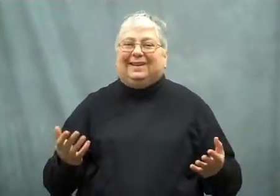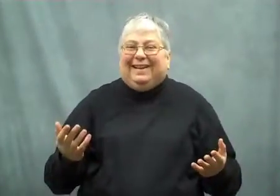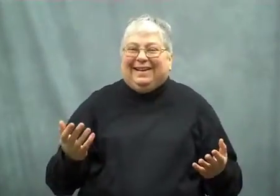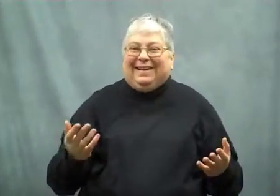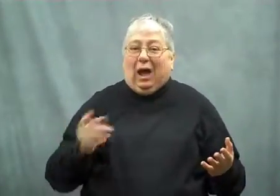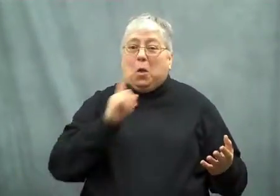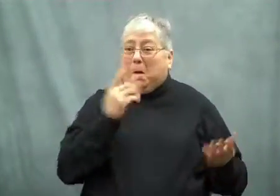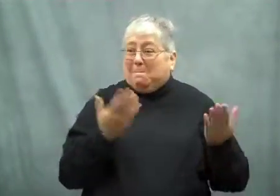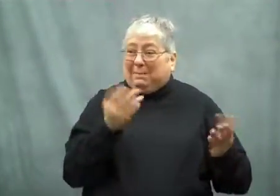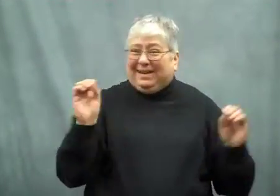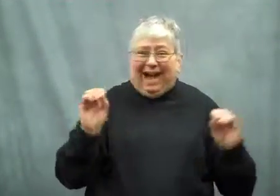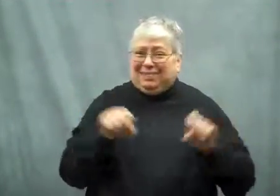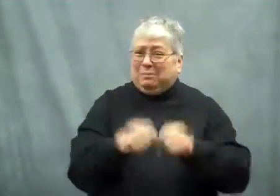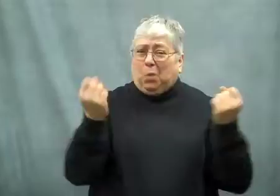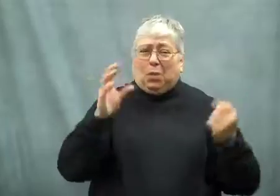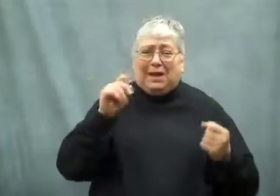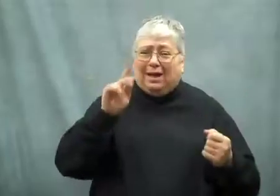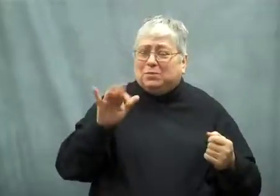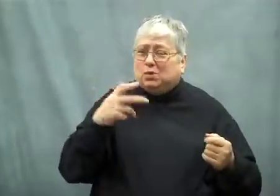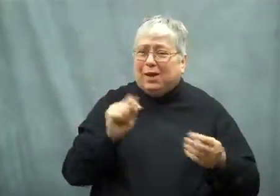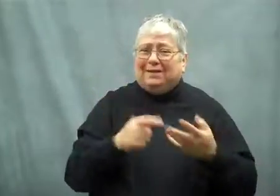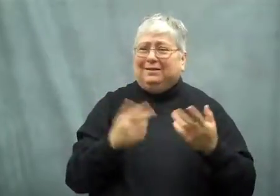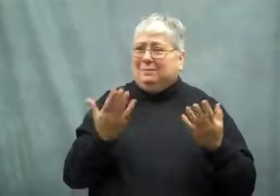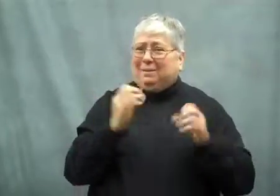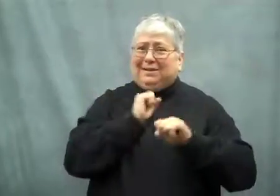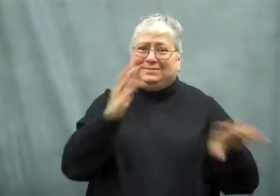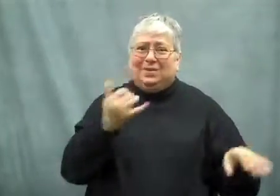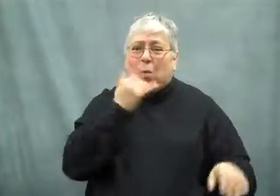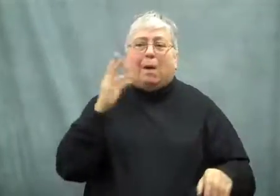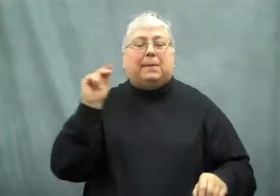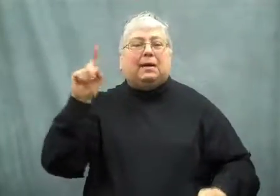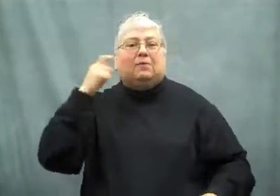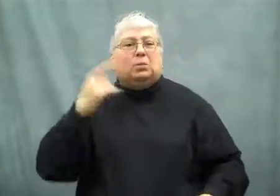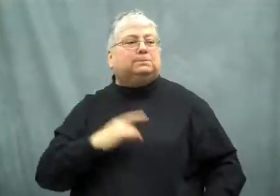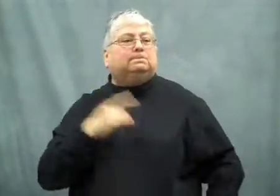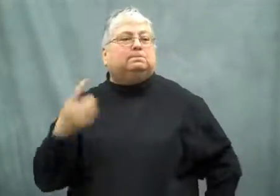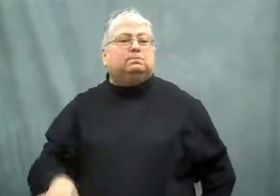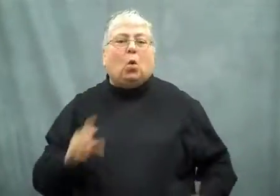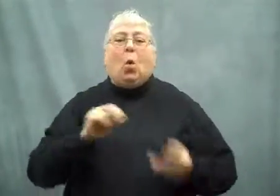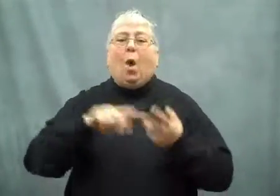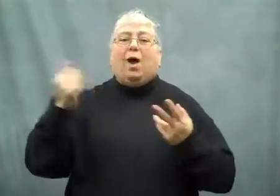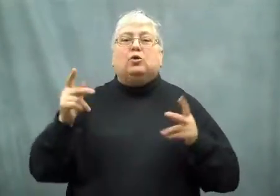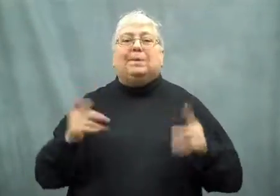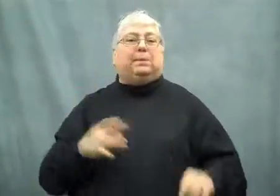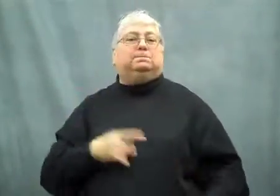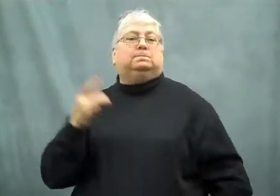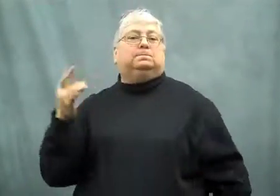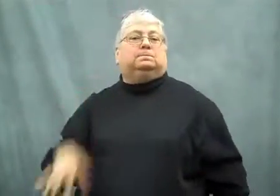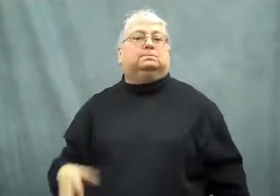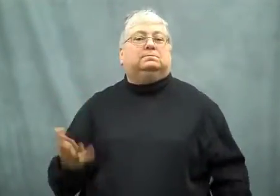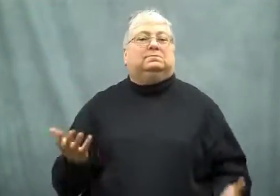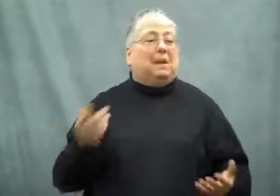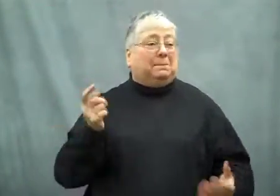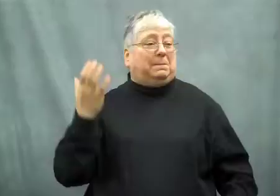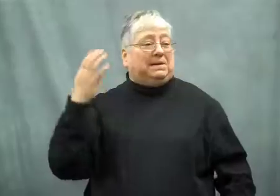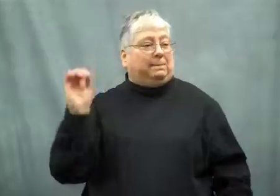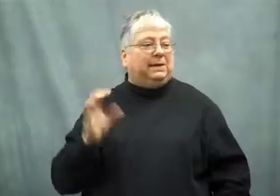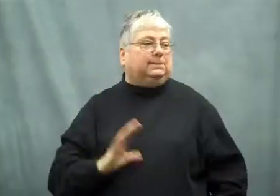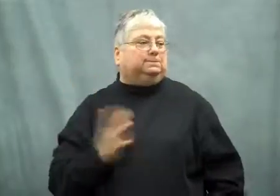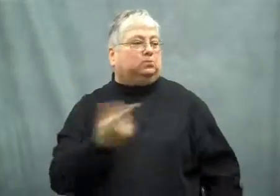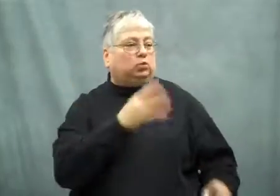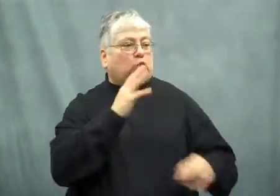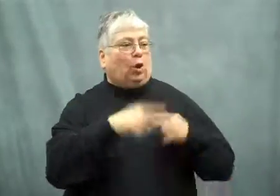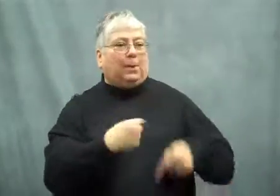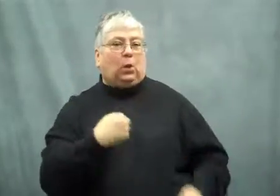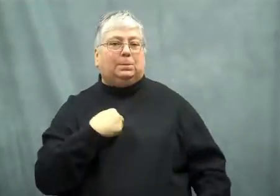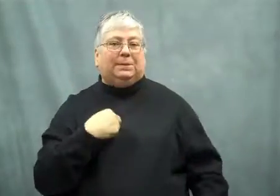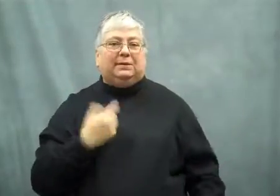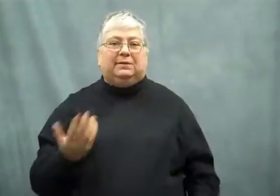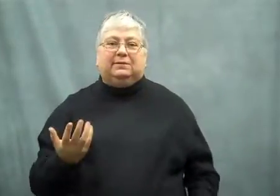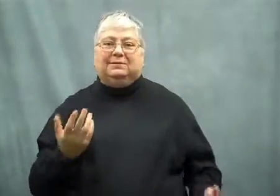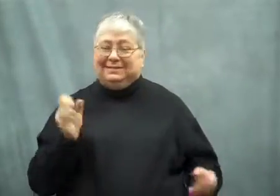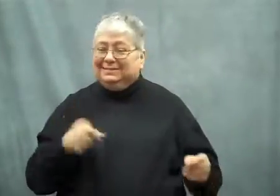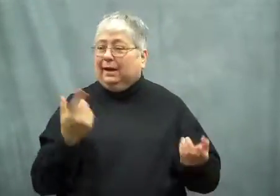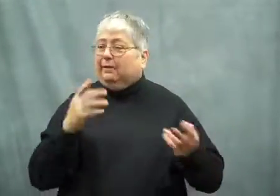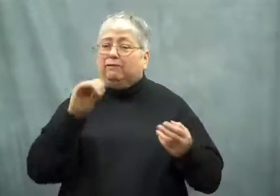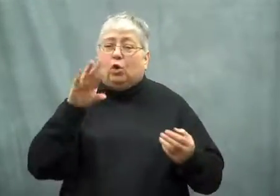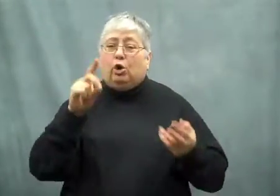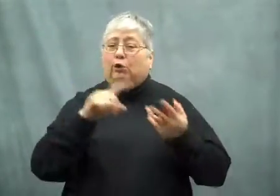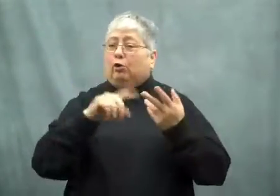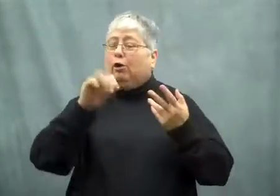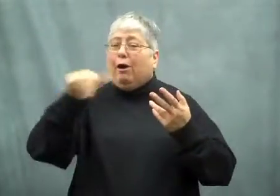It could be that no copyright infringement occurred or nothing wrong happened,